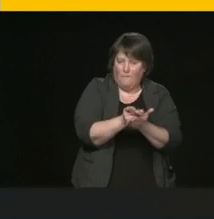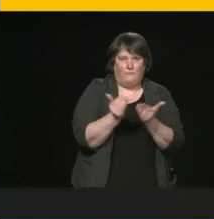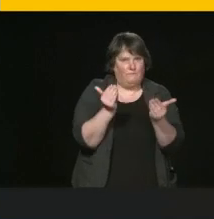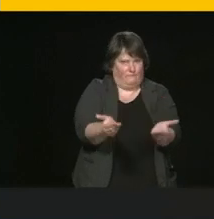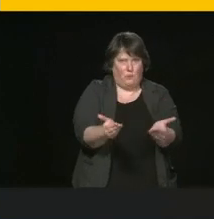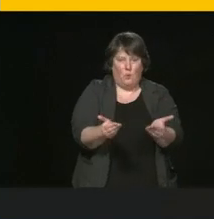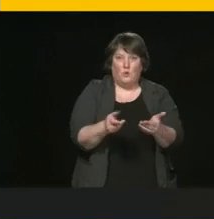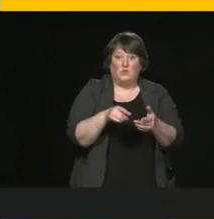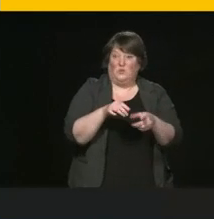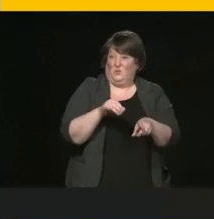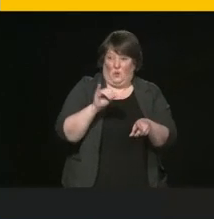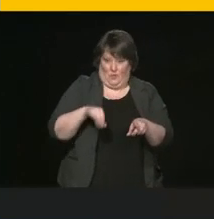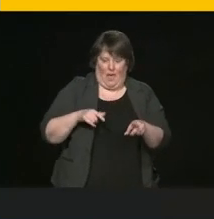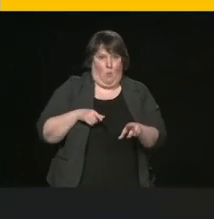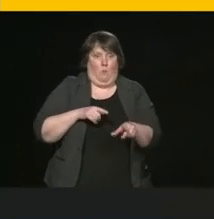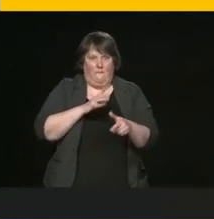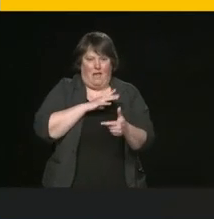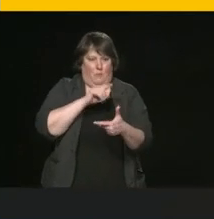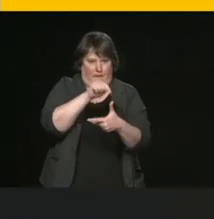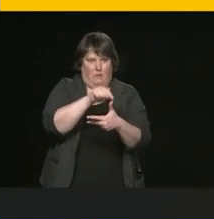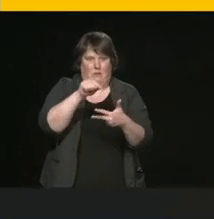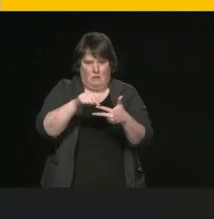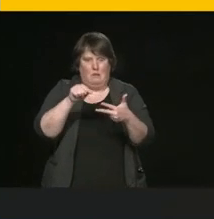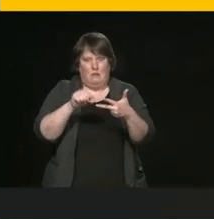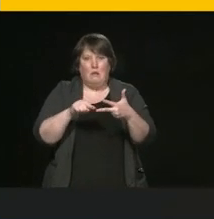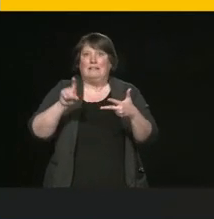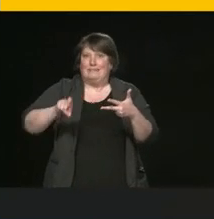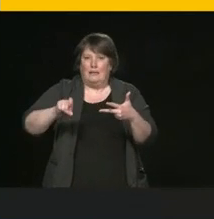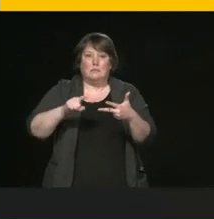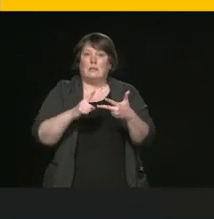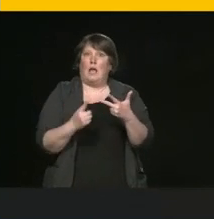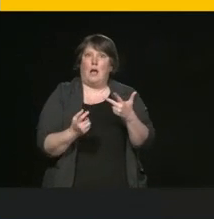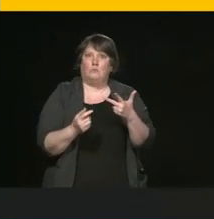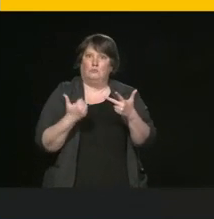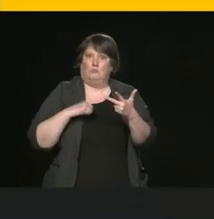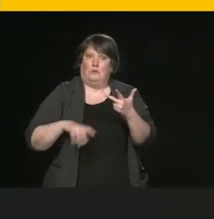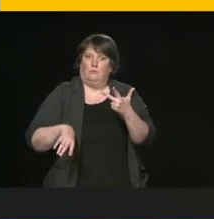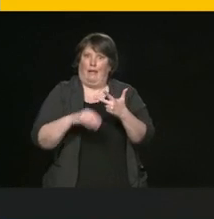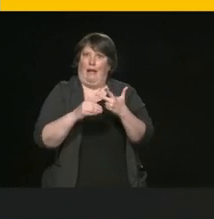APPROVED. SO TRYING TO GET AS MUCH OF THAT